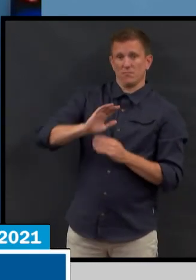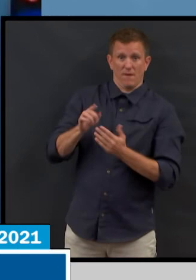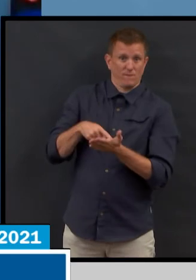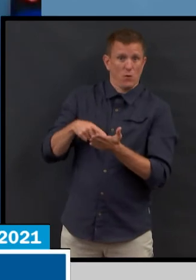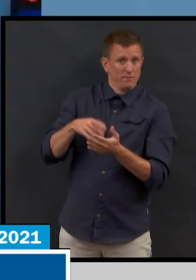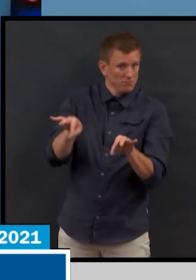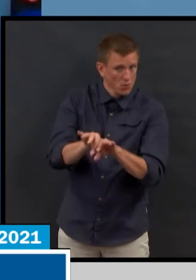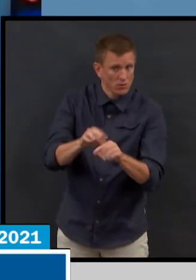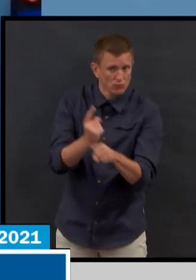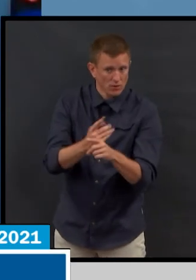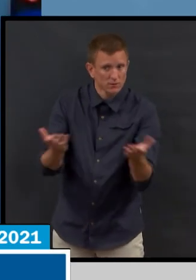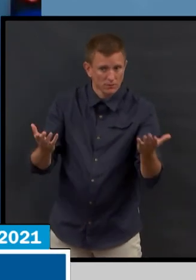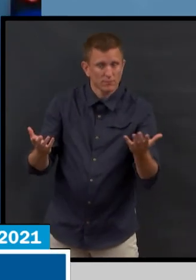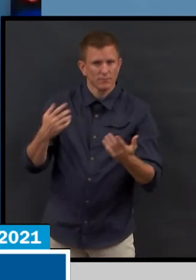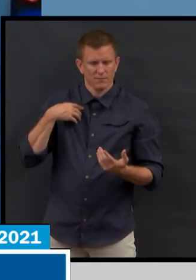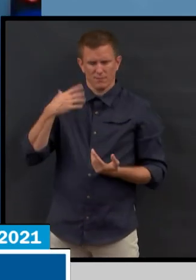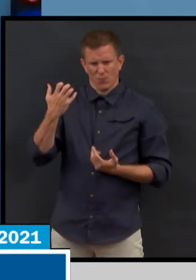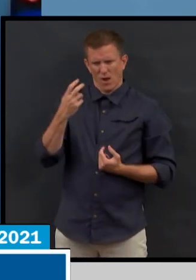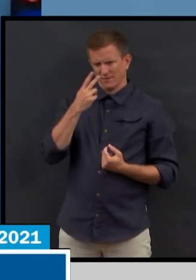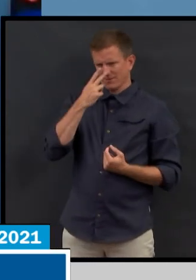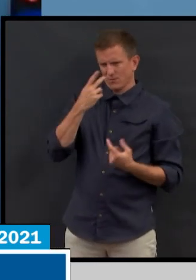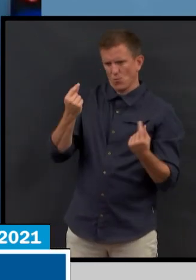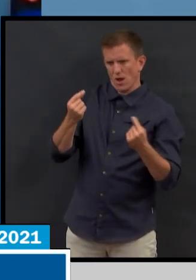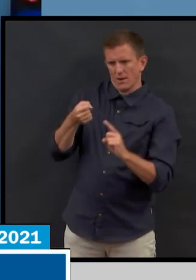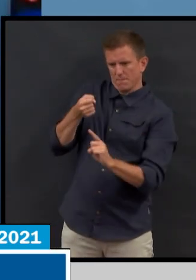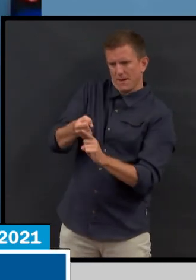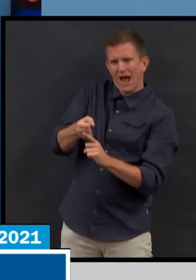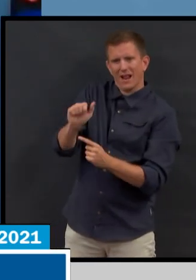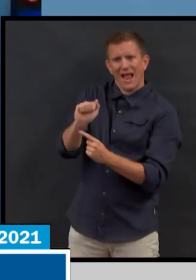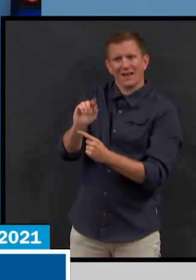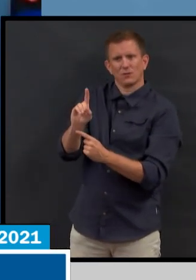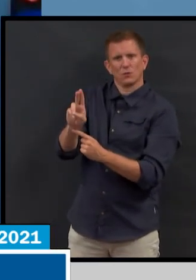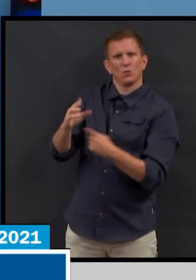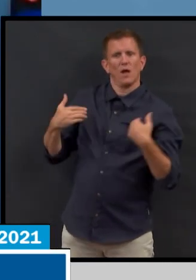are one of those great components and so if you're not familiar with the east colfax community